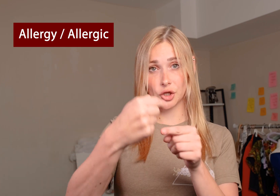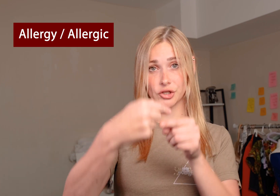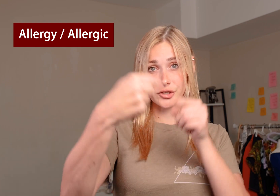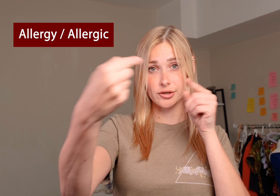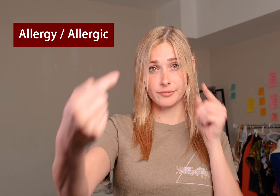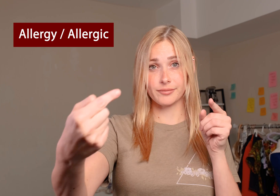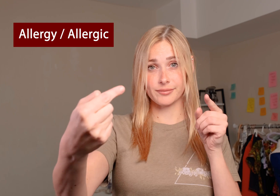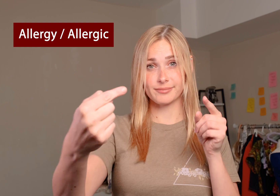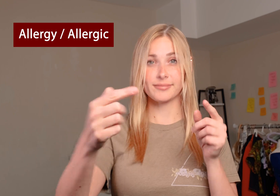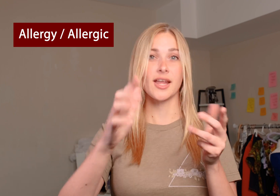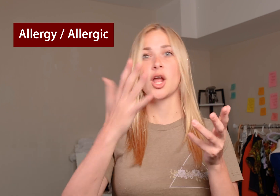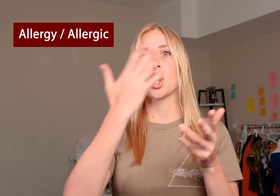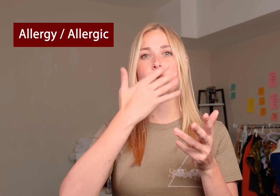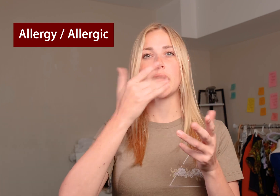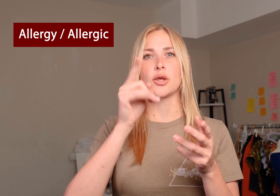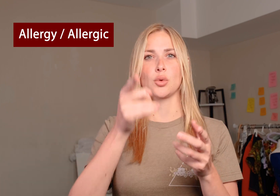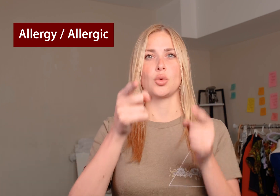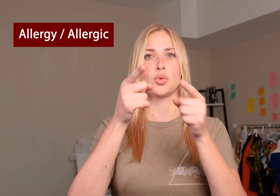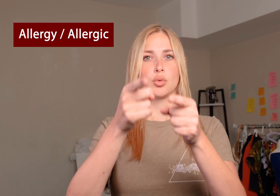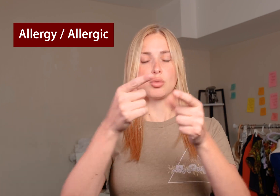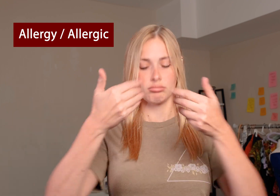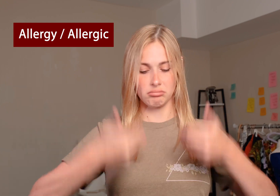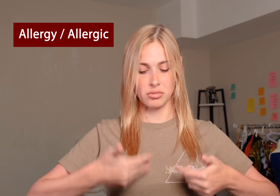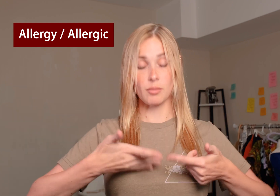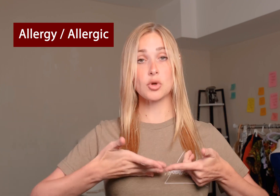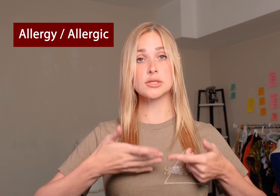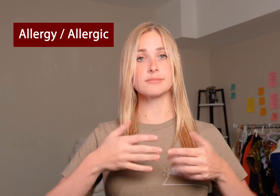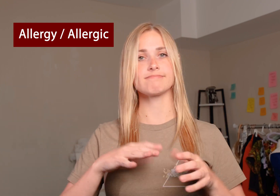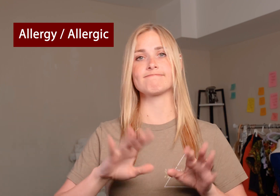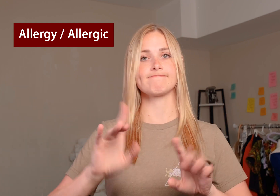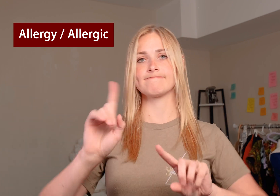on the opposite side of your person.